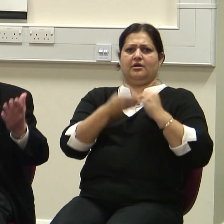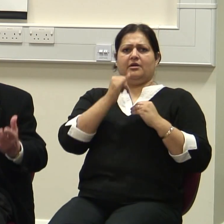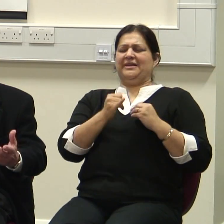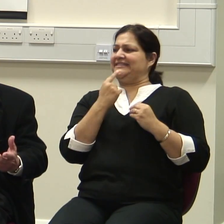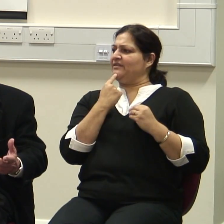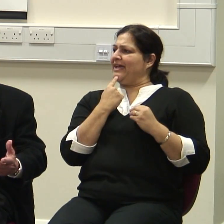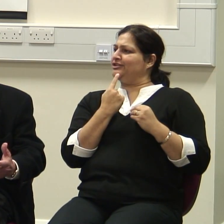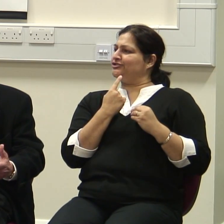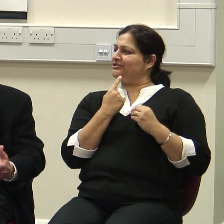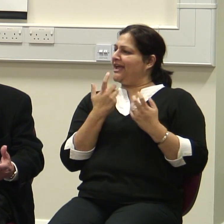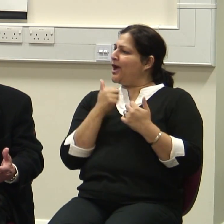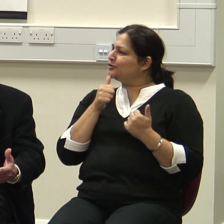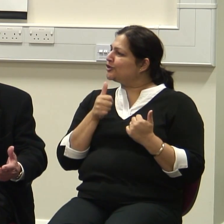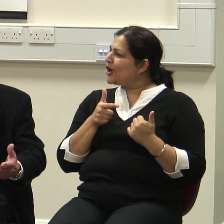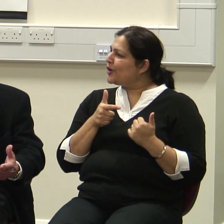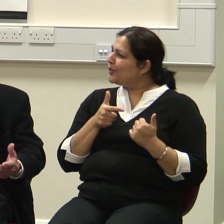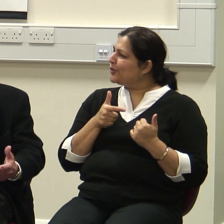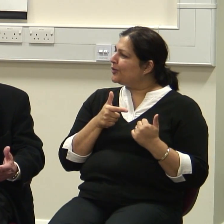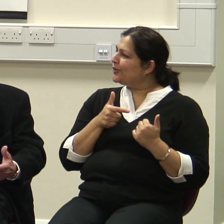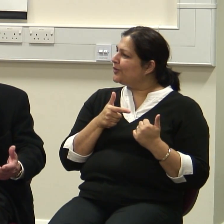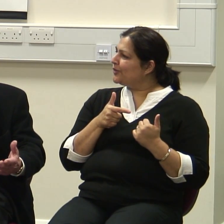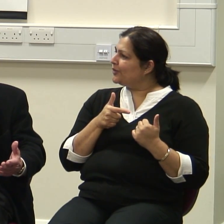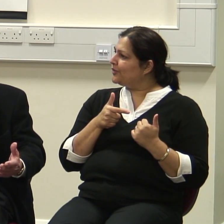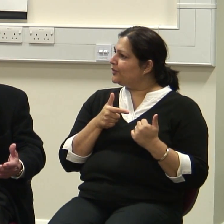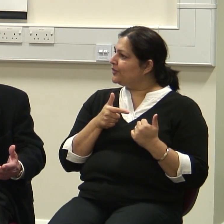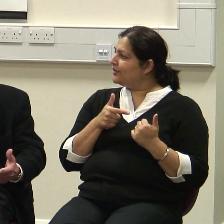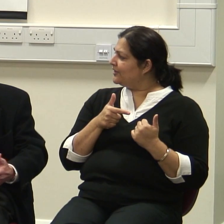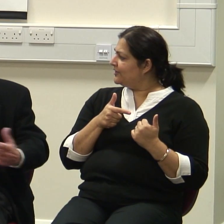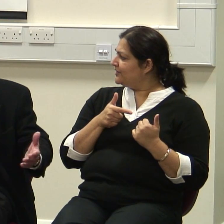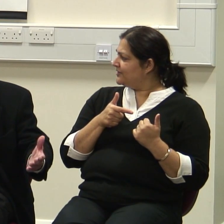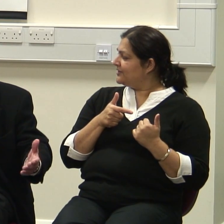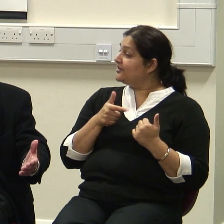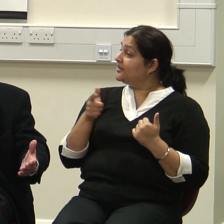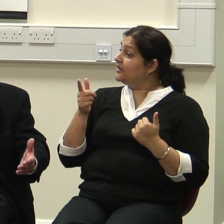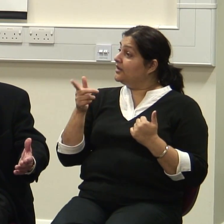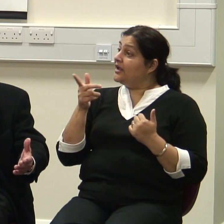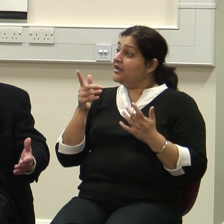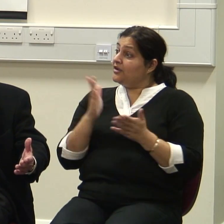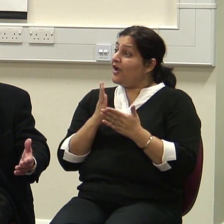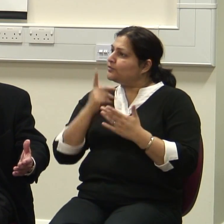too old now for people to bother! – which is just as well – for misinforming people,